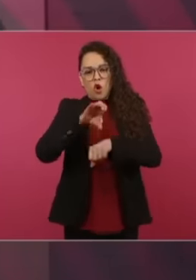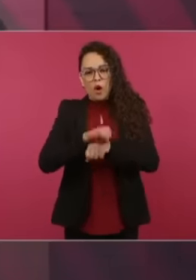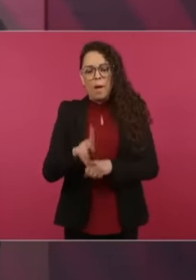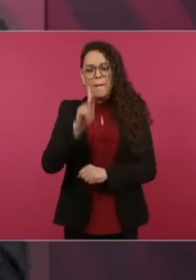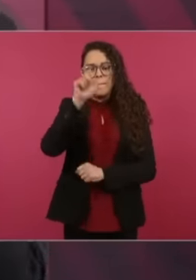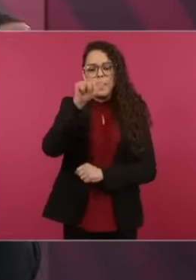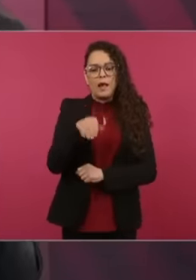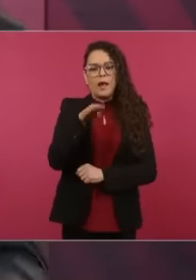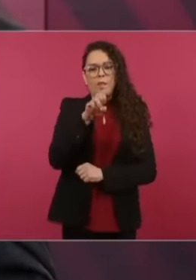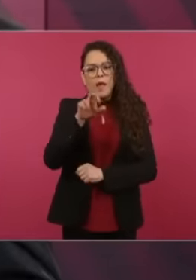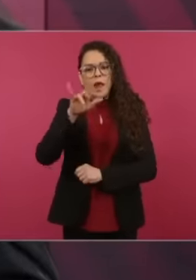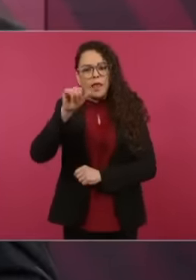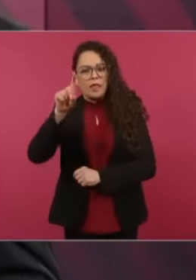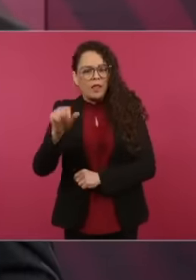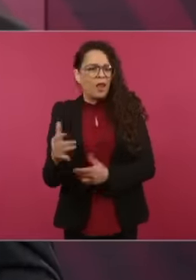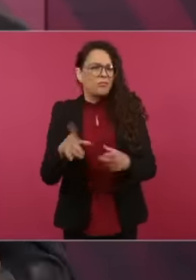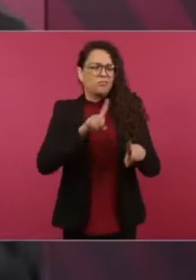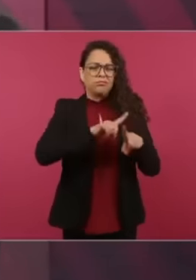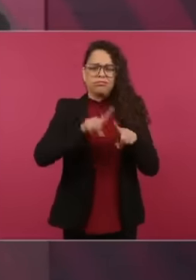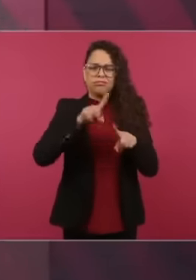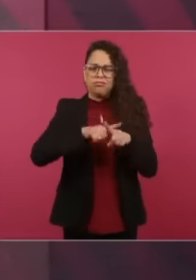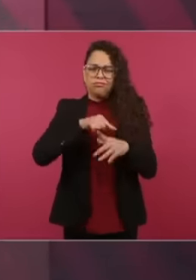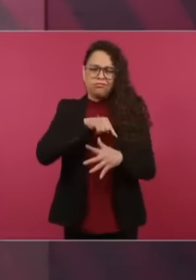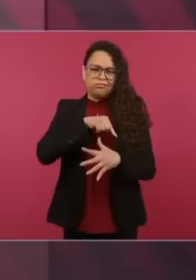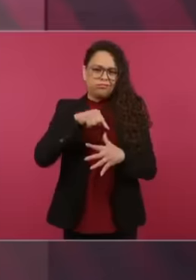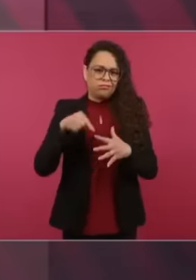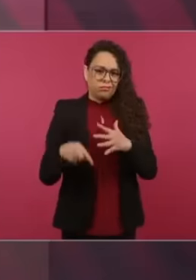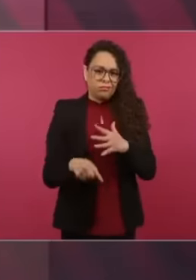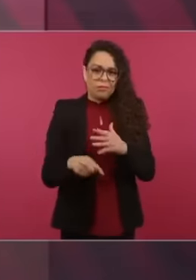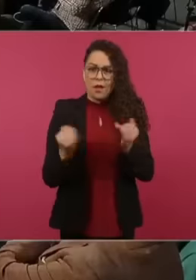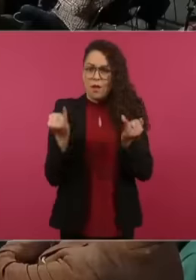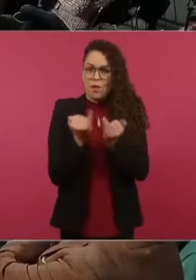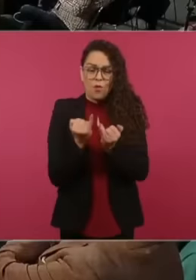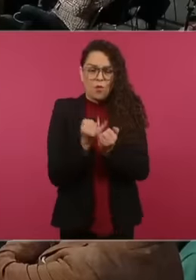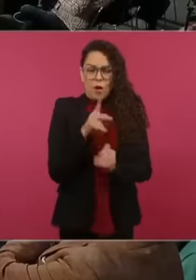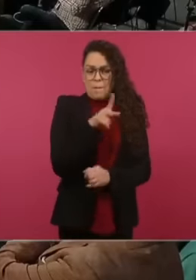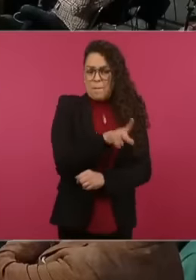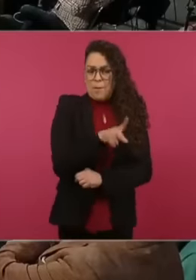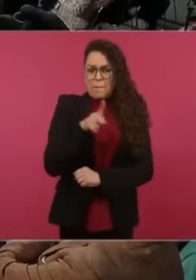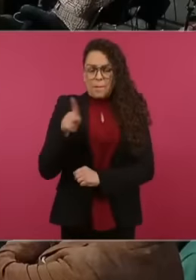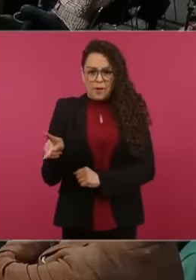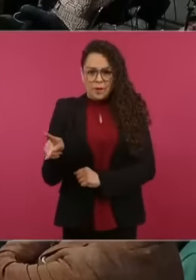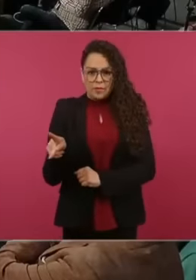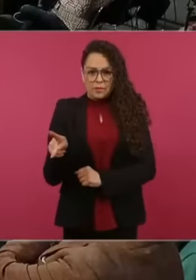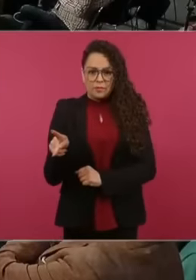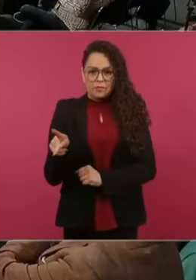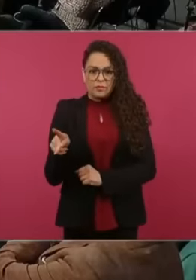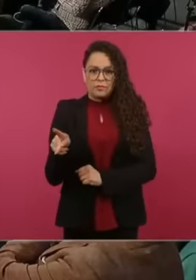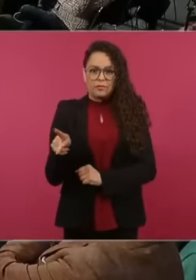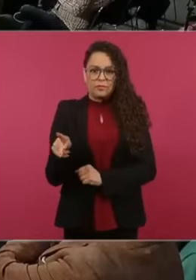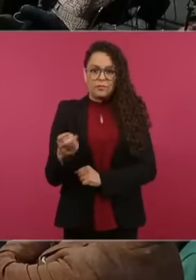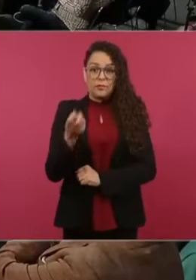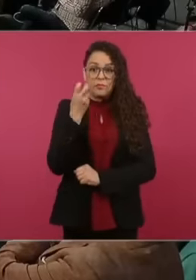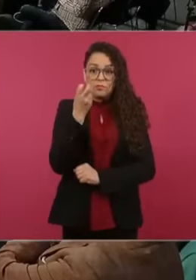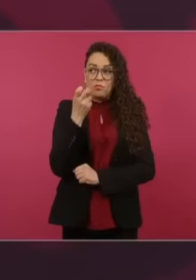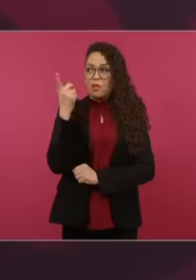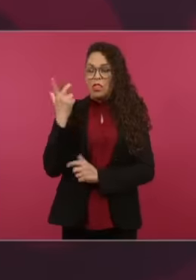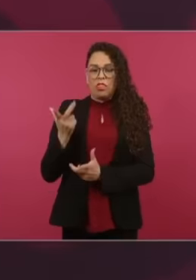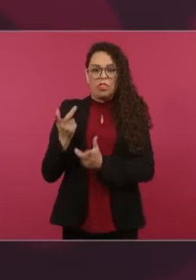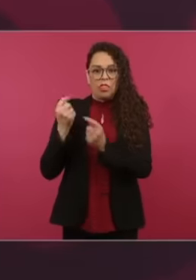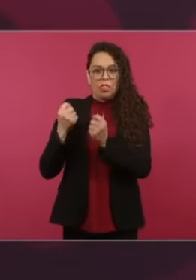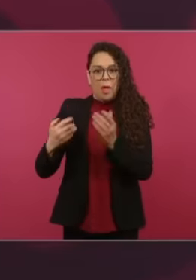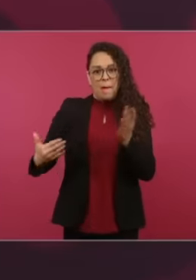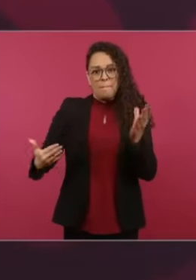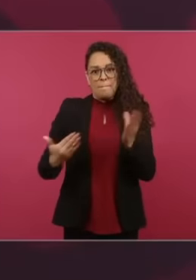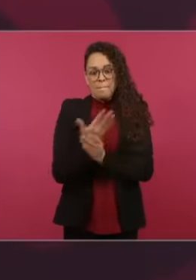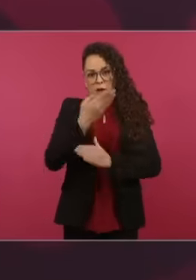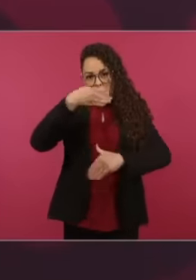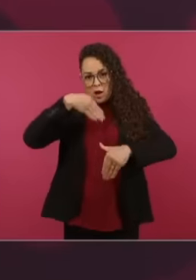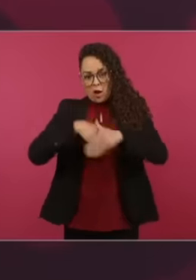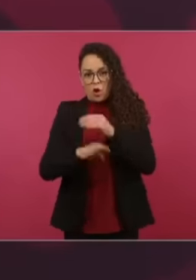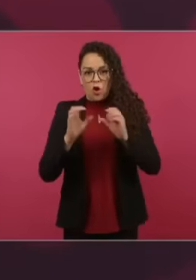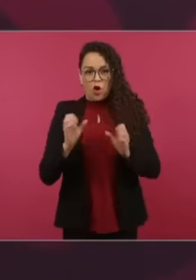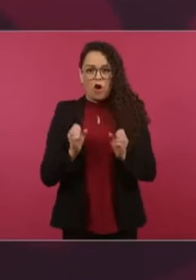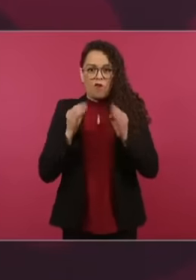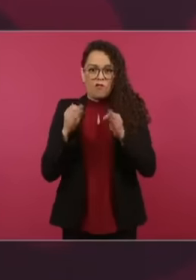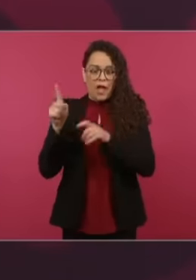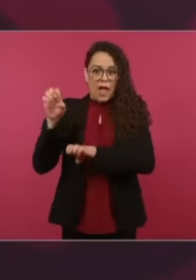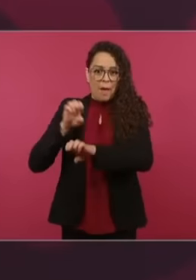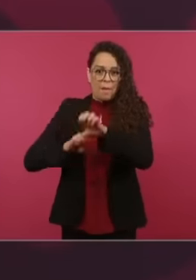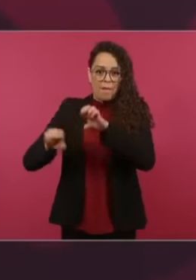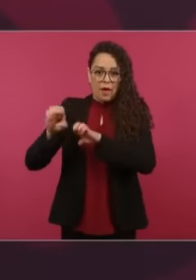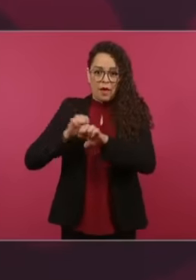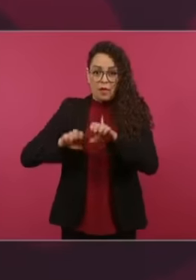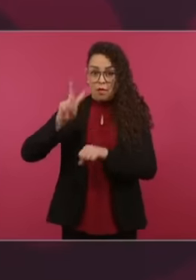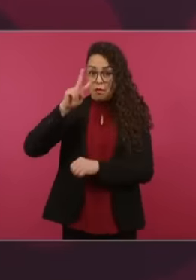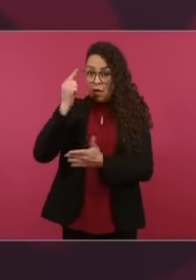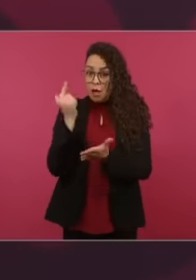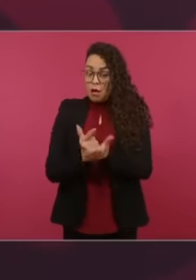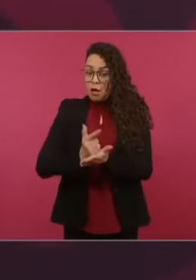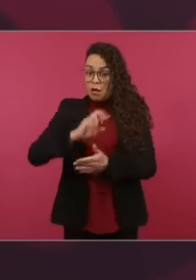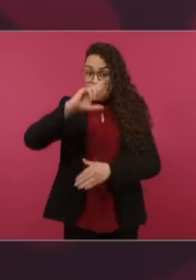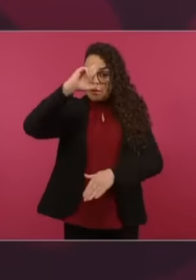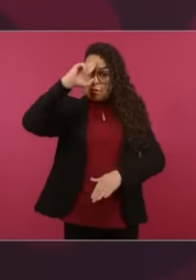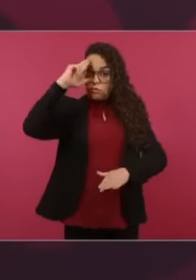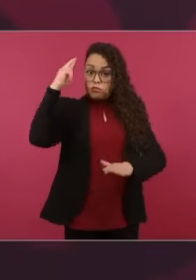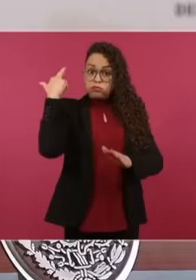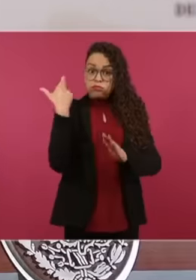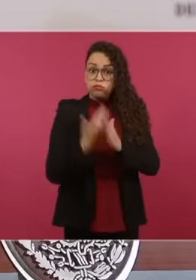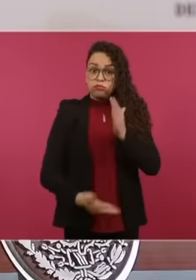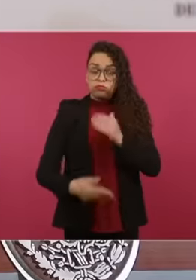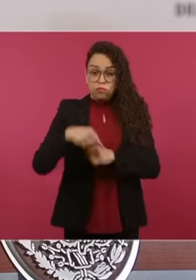then attacking our embassy is a flagrant violation of our sovereignty and